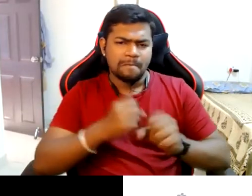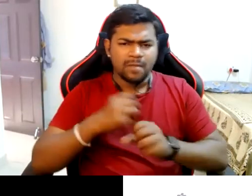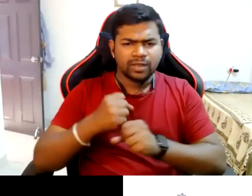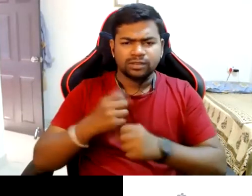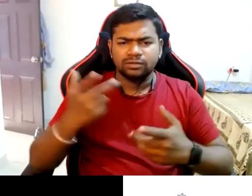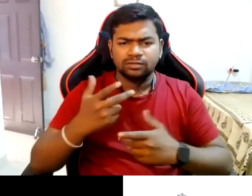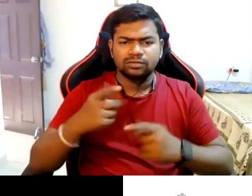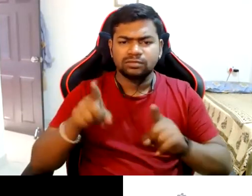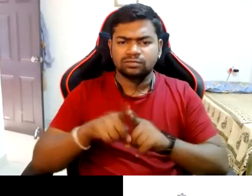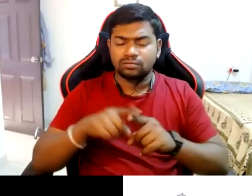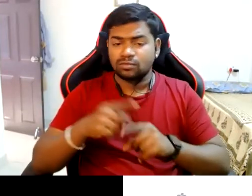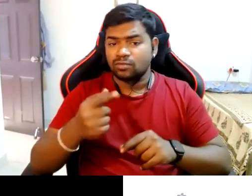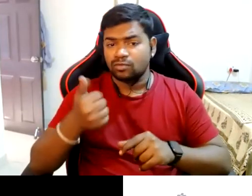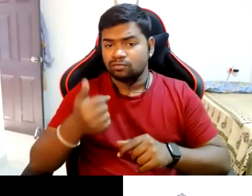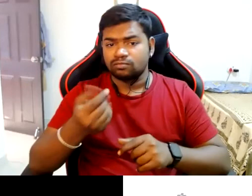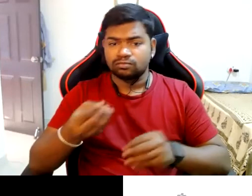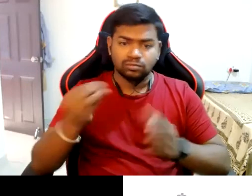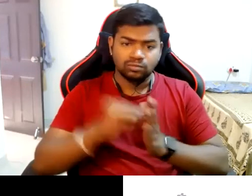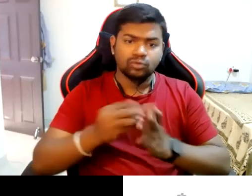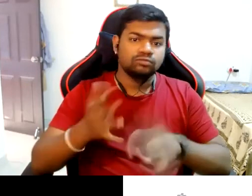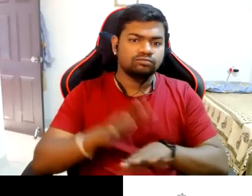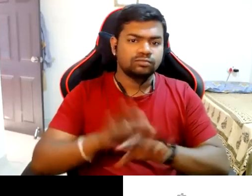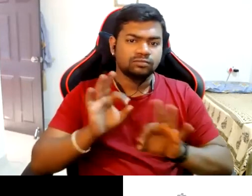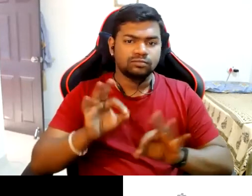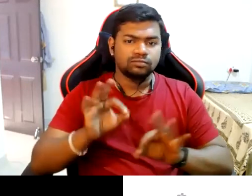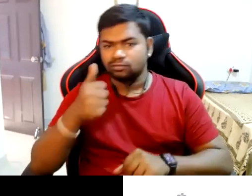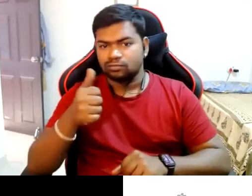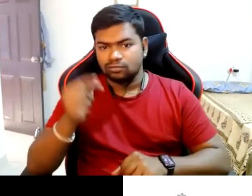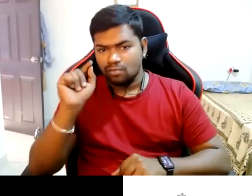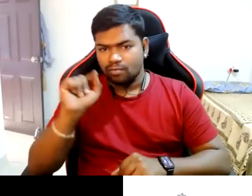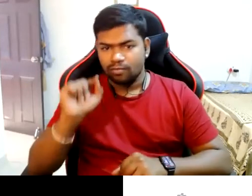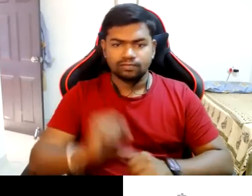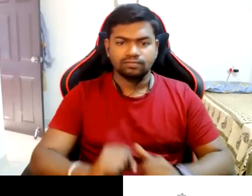it would be so inclusive and CEO said yes Sandeep you have a good point.